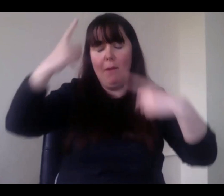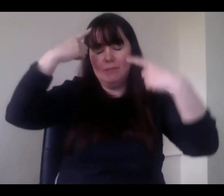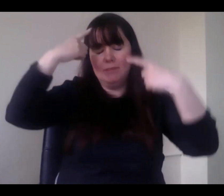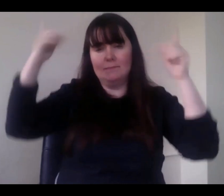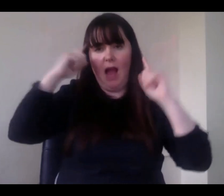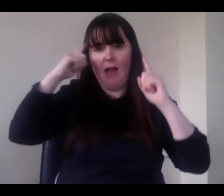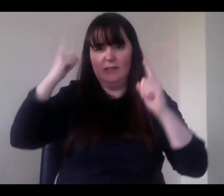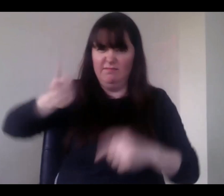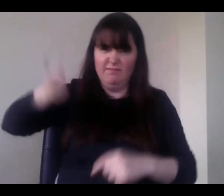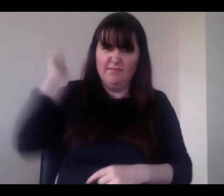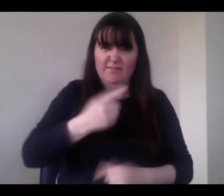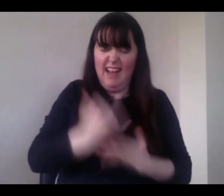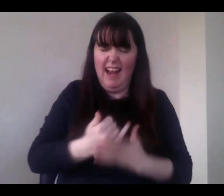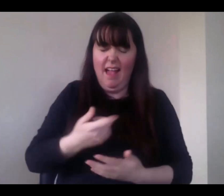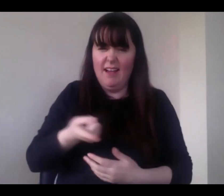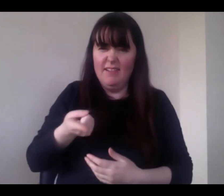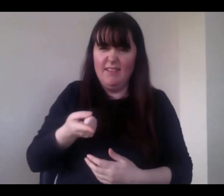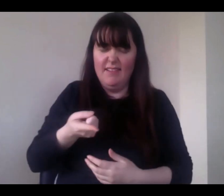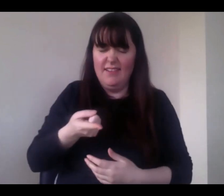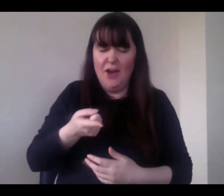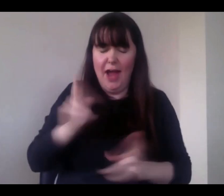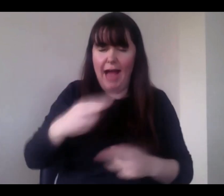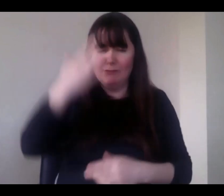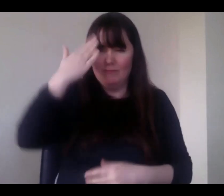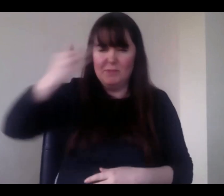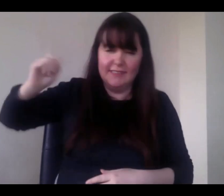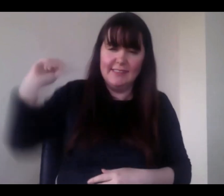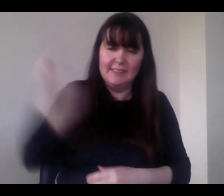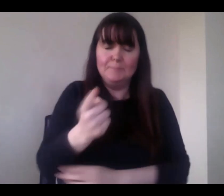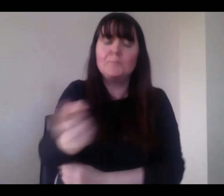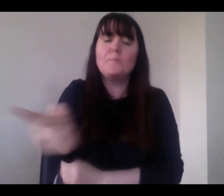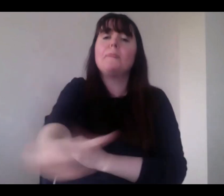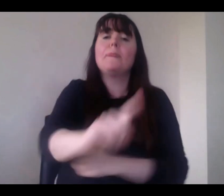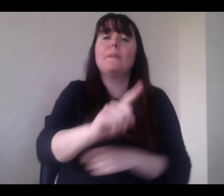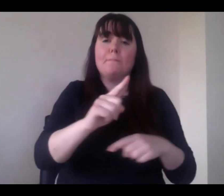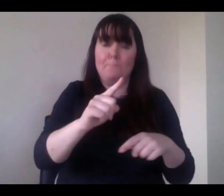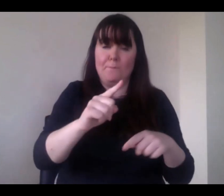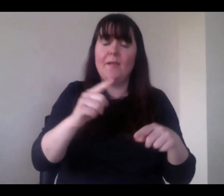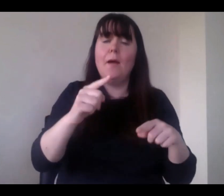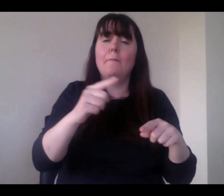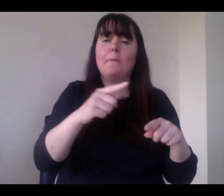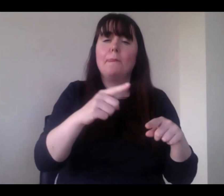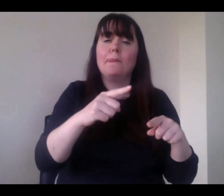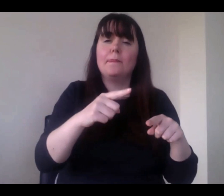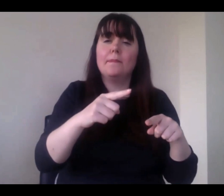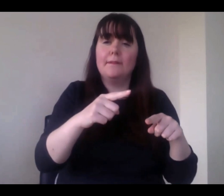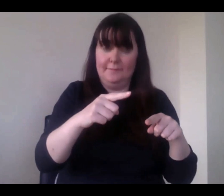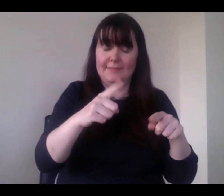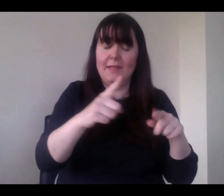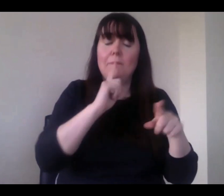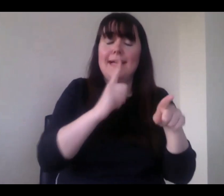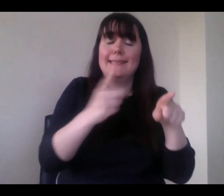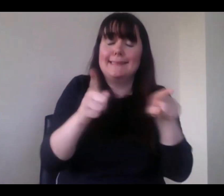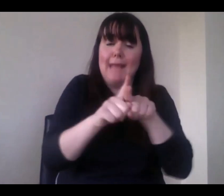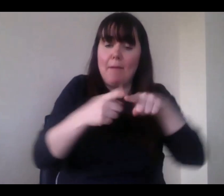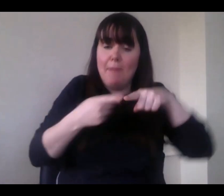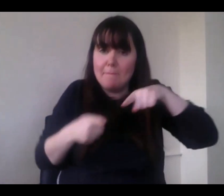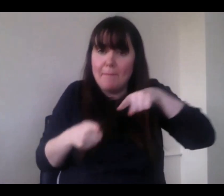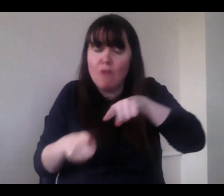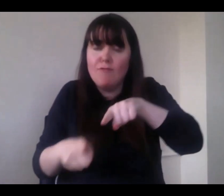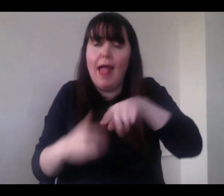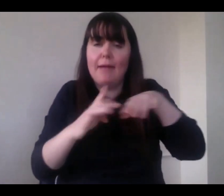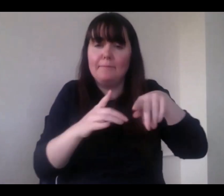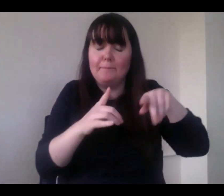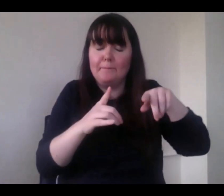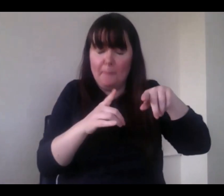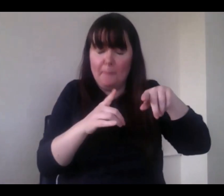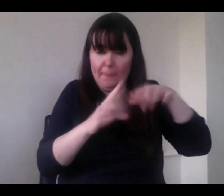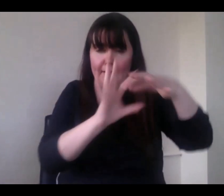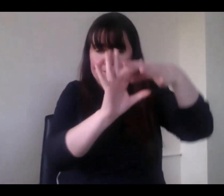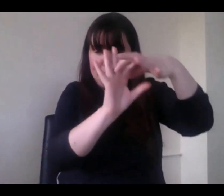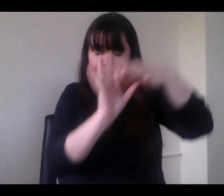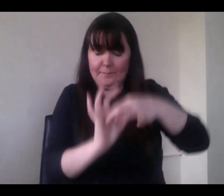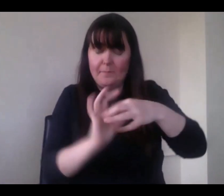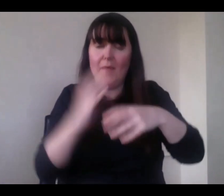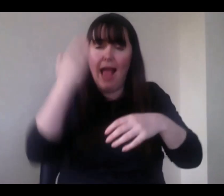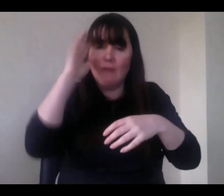flashed lights, the fabric came down and you popped your head as the audience member through it.